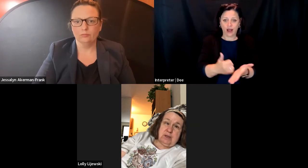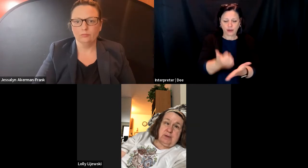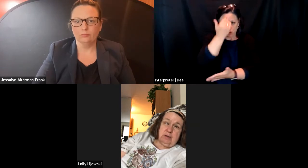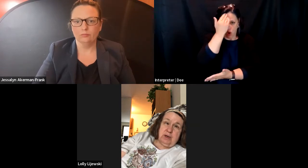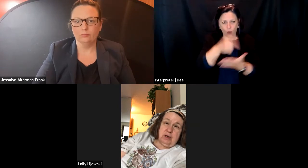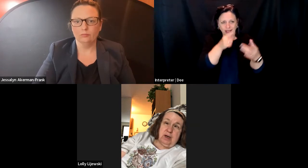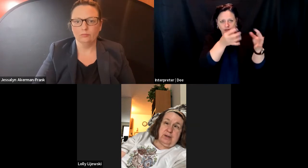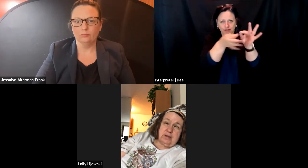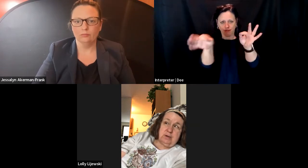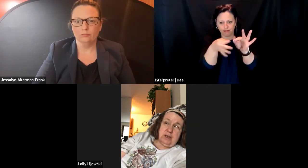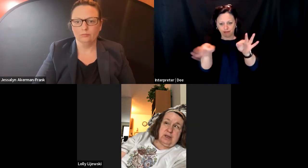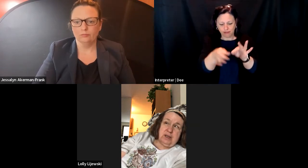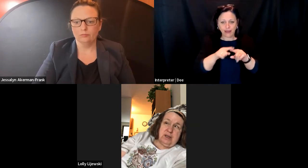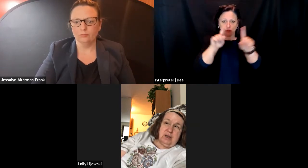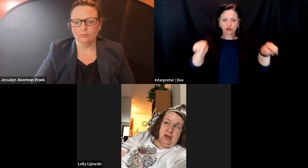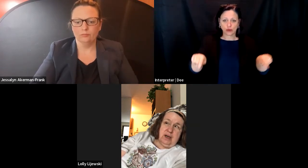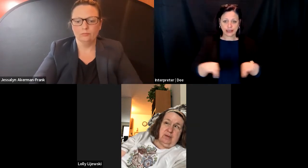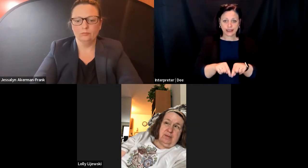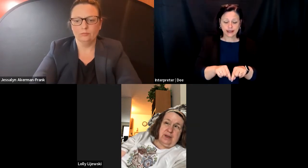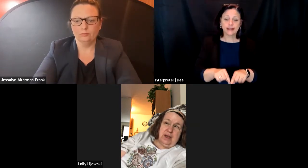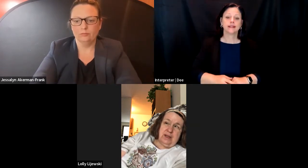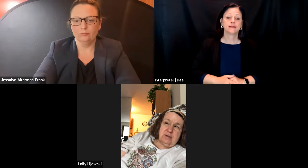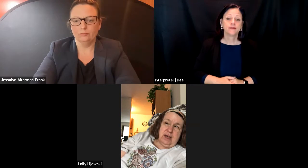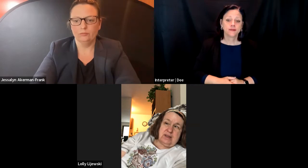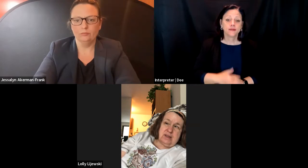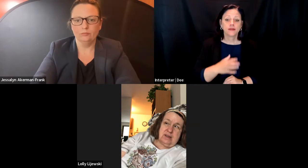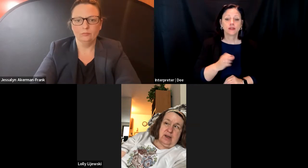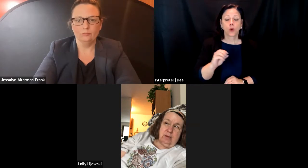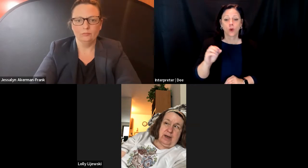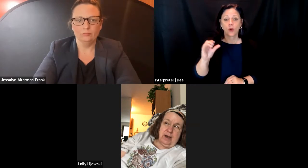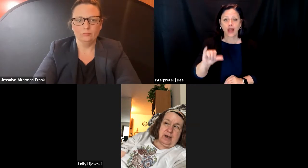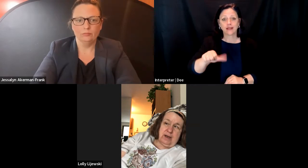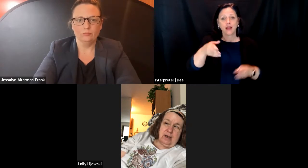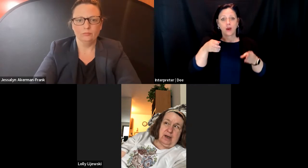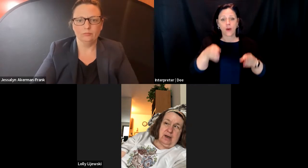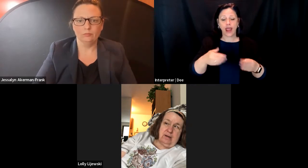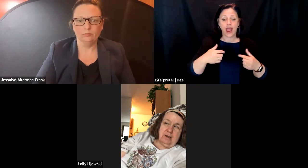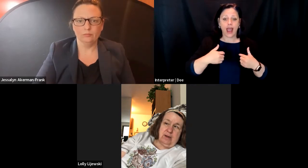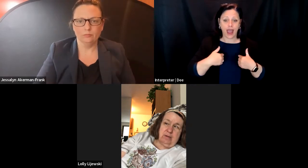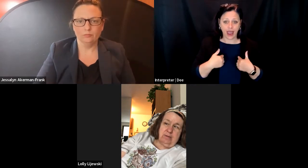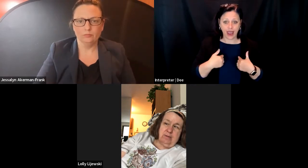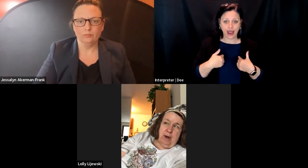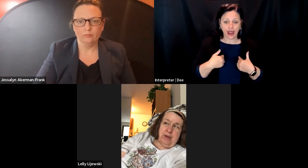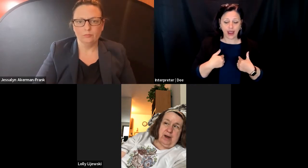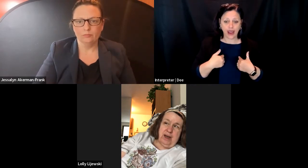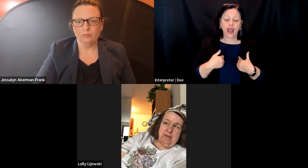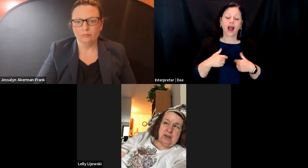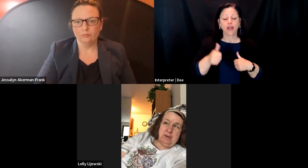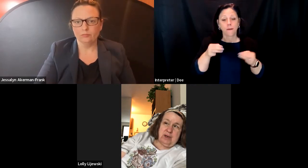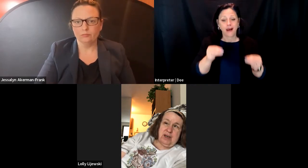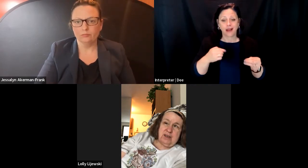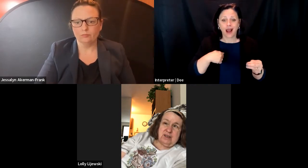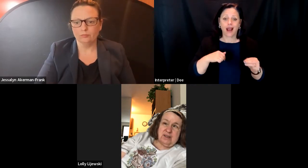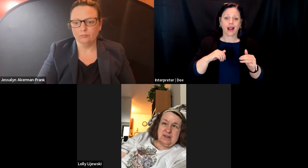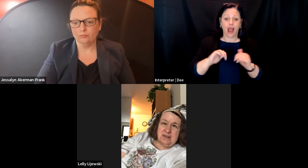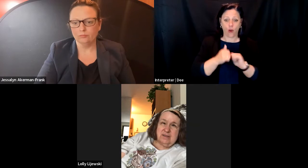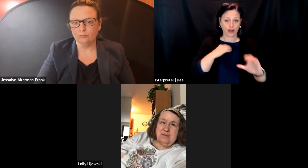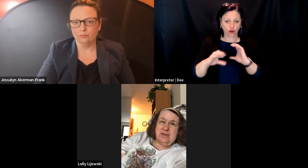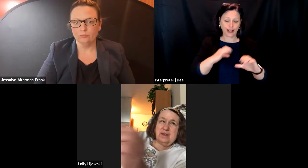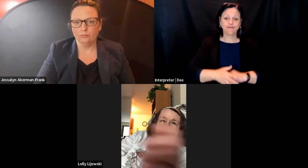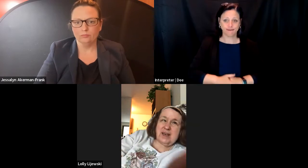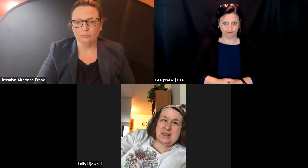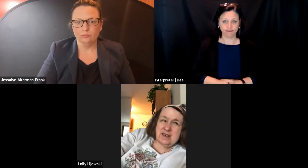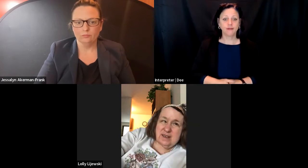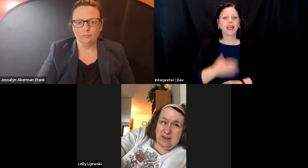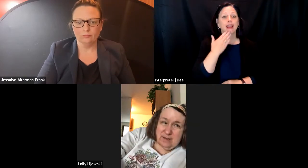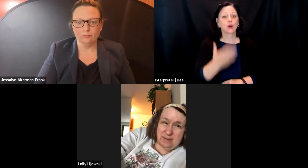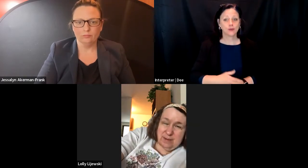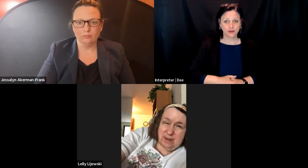And in that way I communicate primarily in, you know, using the computer or using the phone, but the screen reader